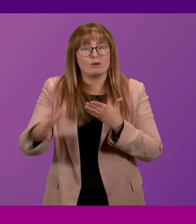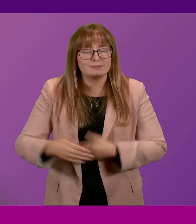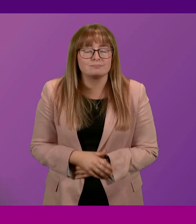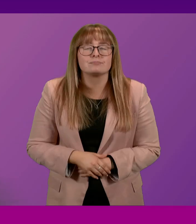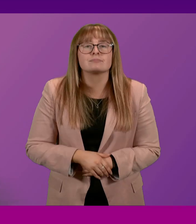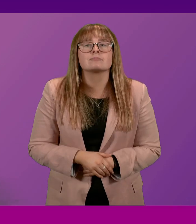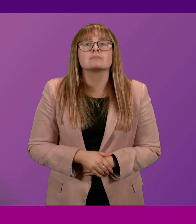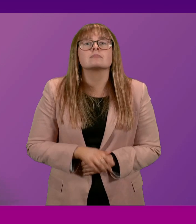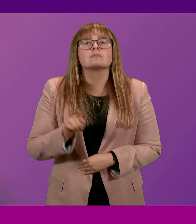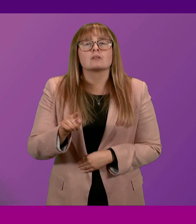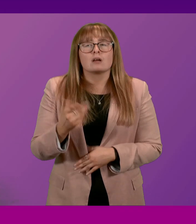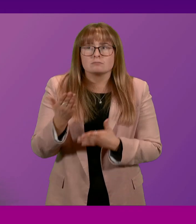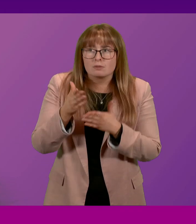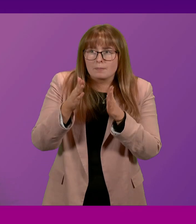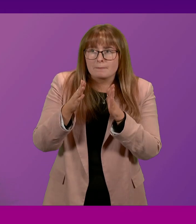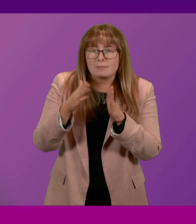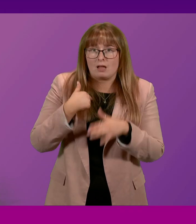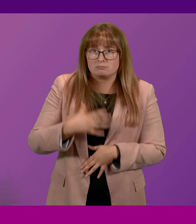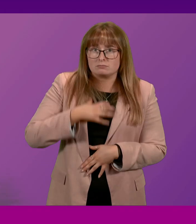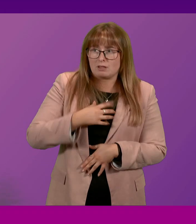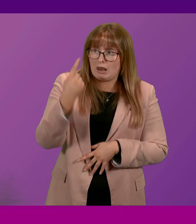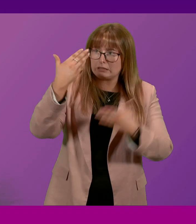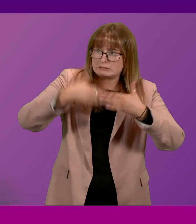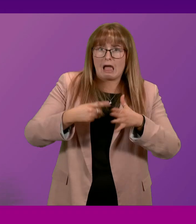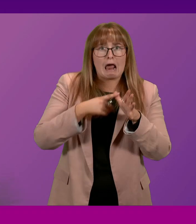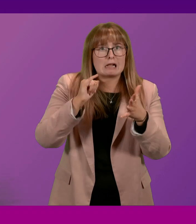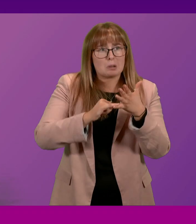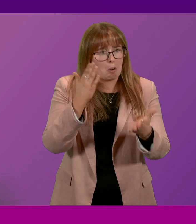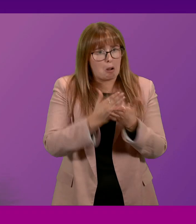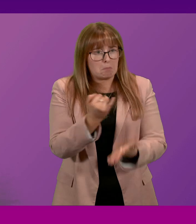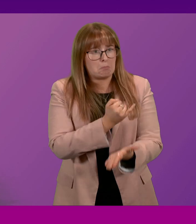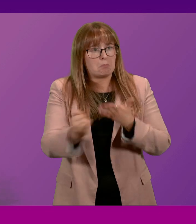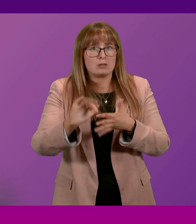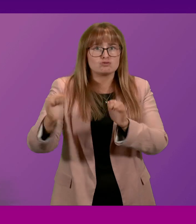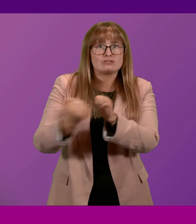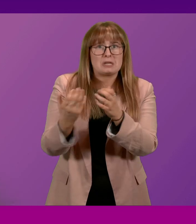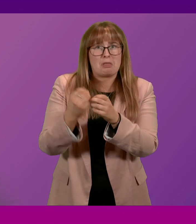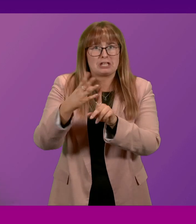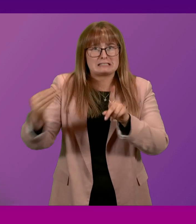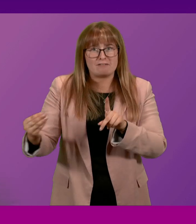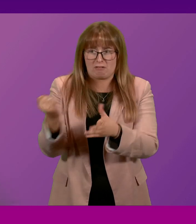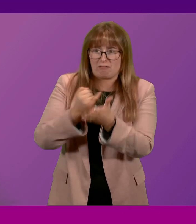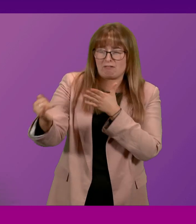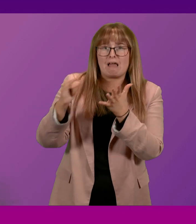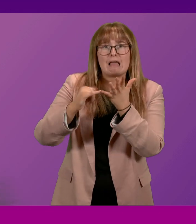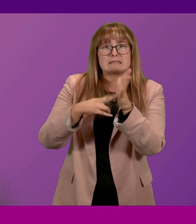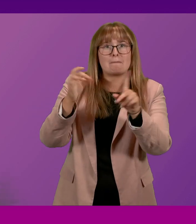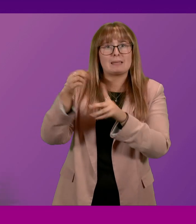I am sure that the First Minister shared my surprise that, last night, Anas Sarwar voted with the Conservatives against the Scottish National Party Government’s budget— Thank you, members.